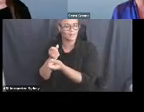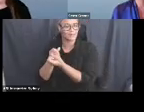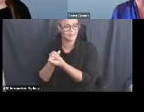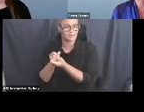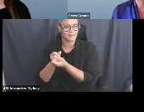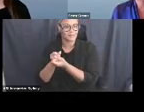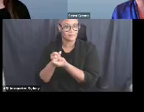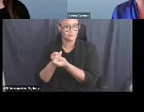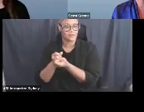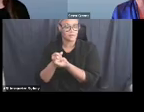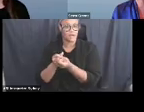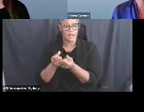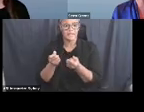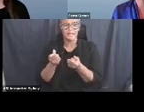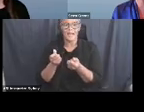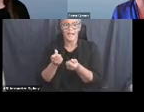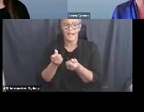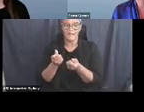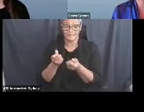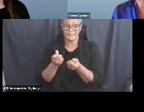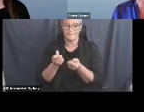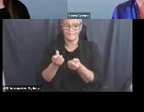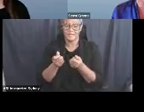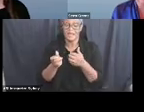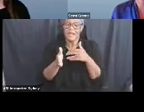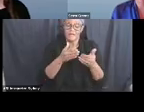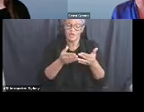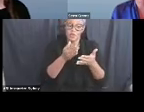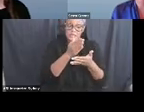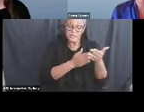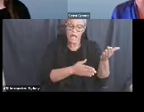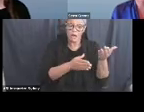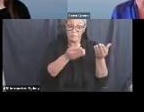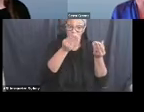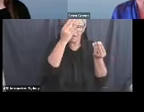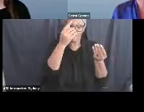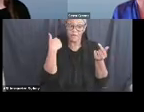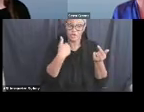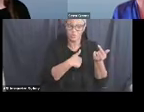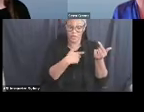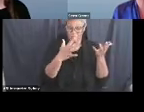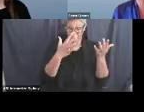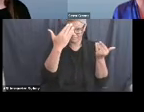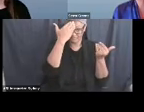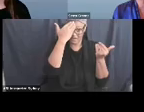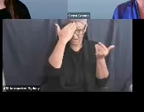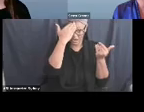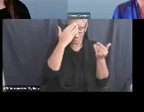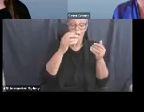already know can carry with it an opportunity to act differently, to interrupt patterns, and create